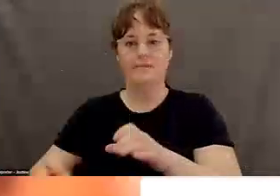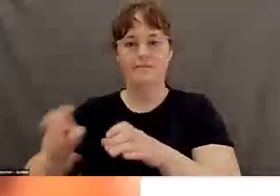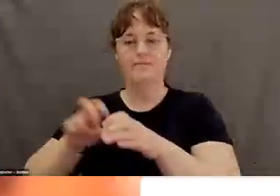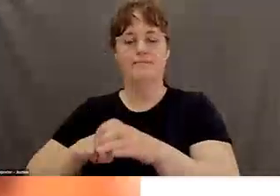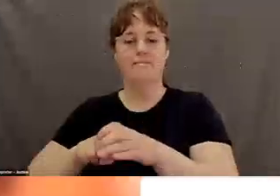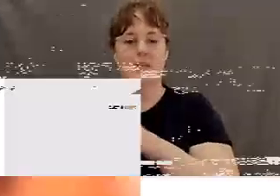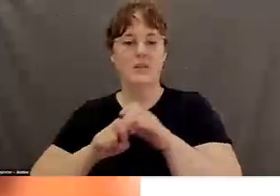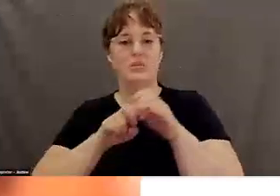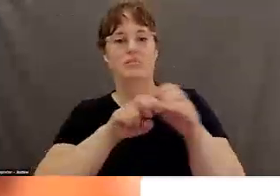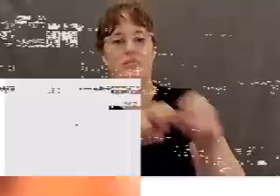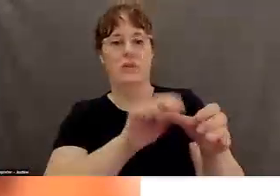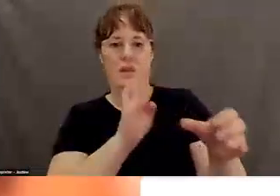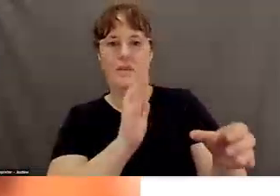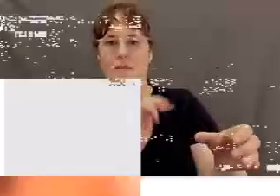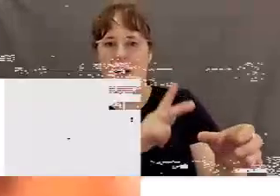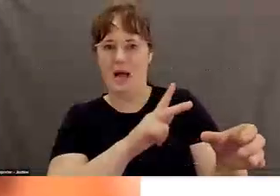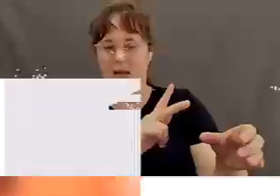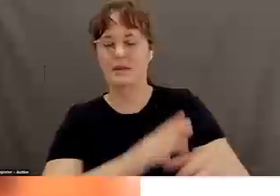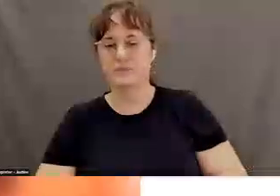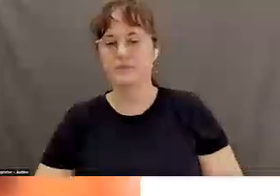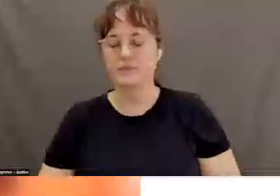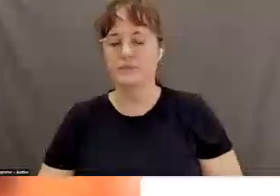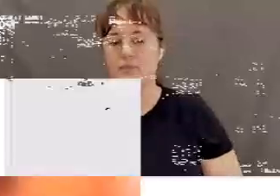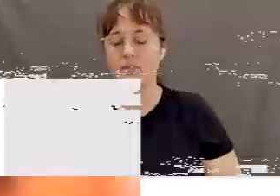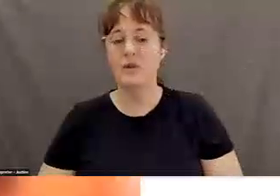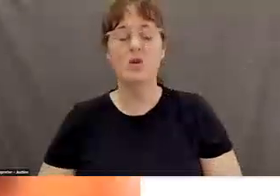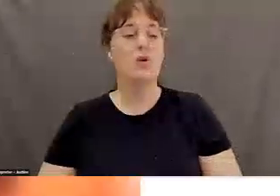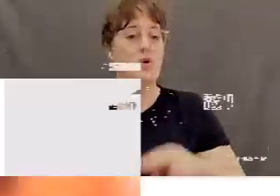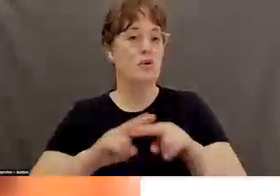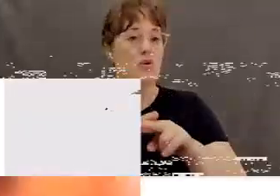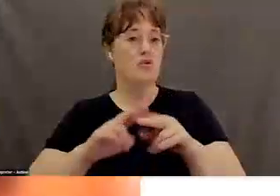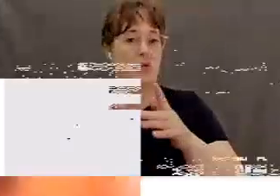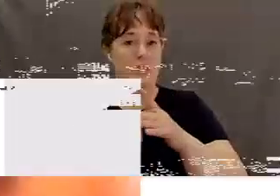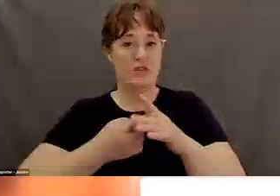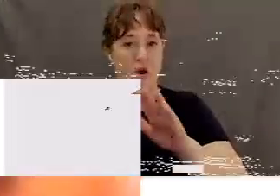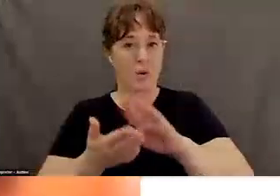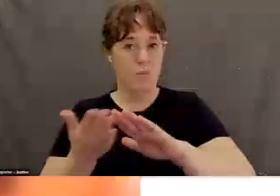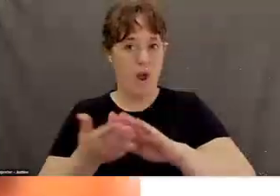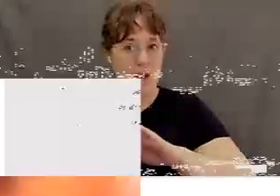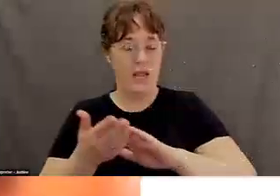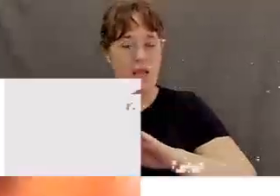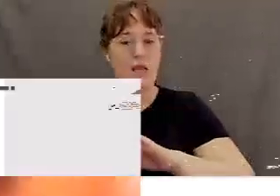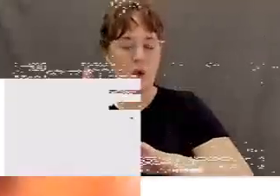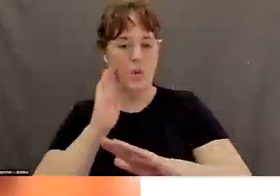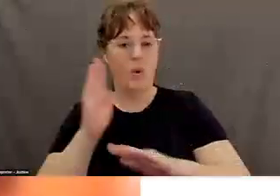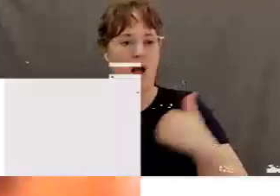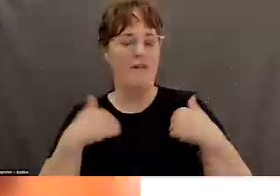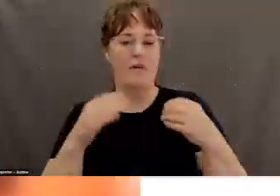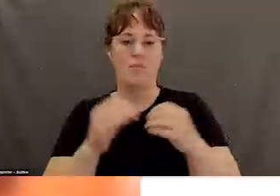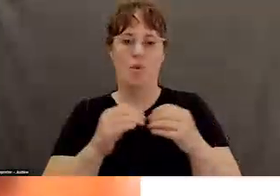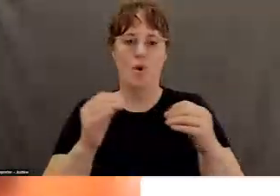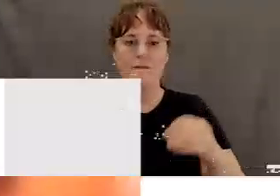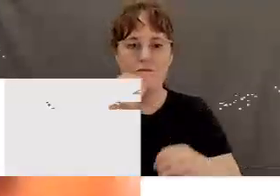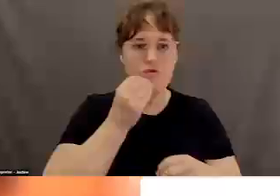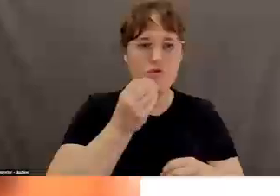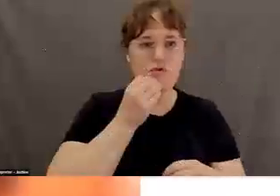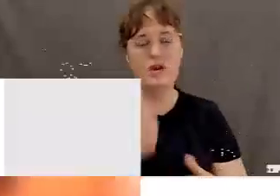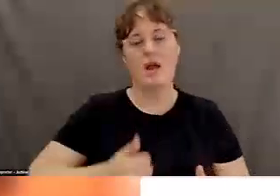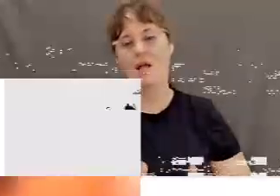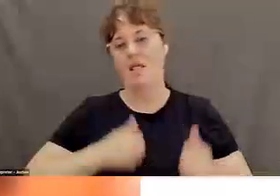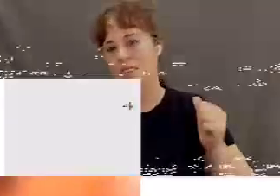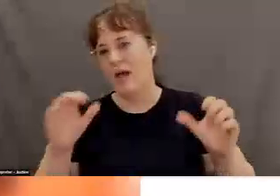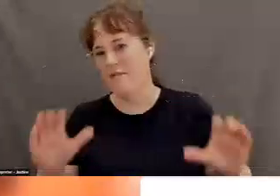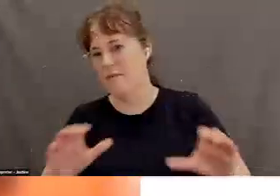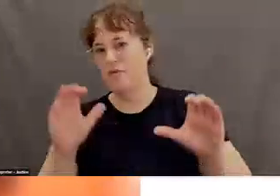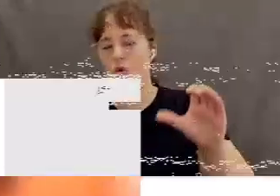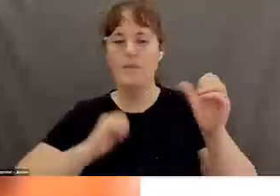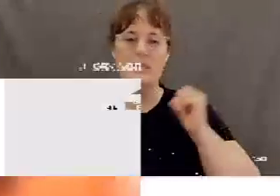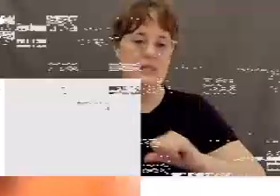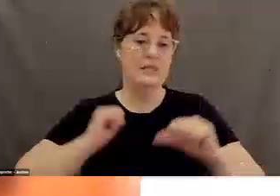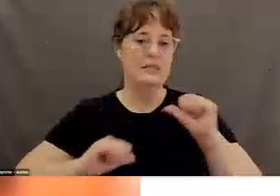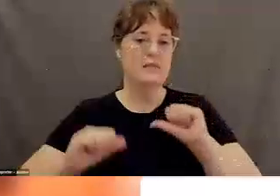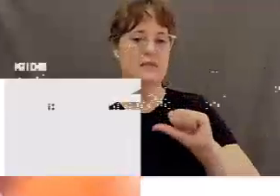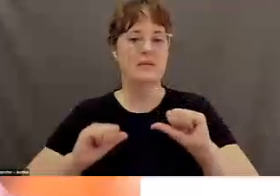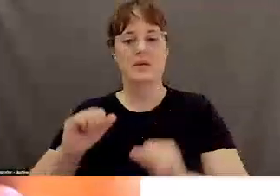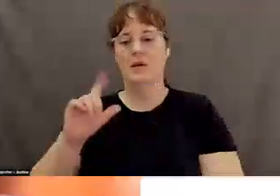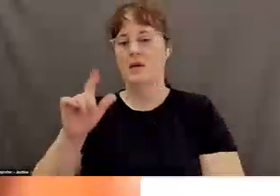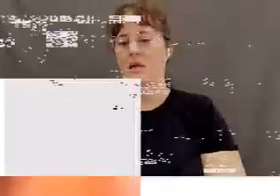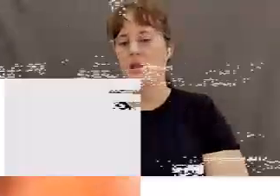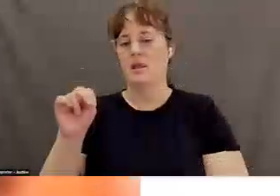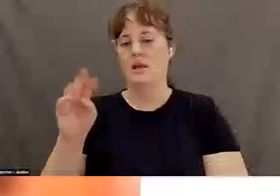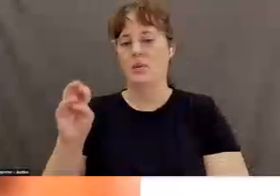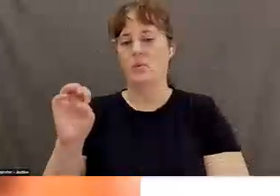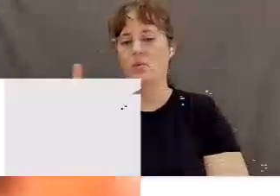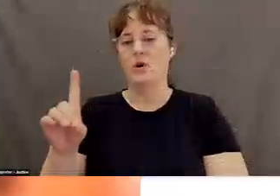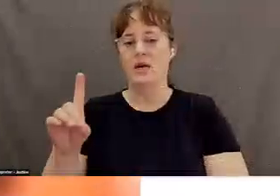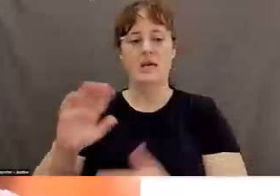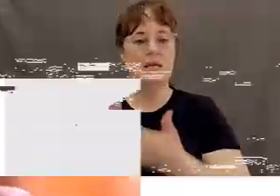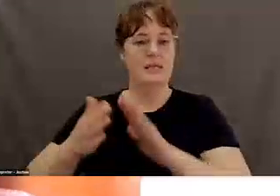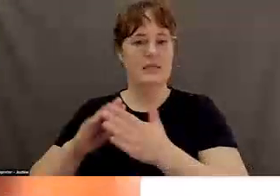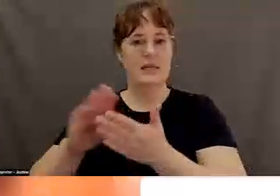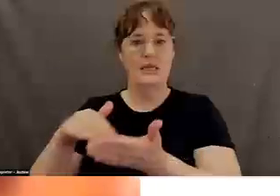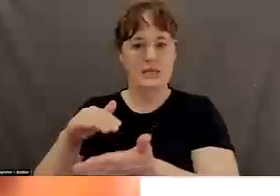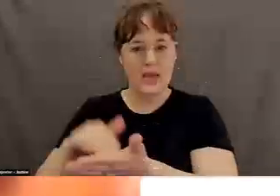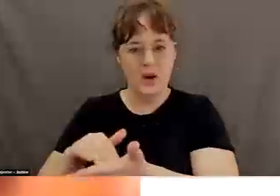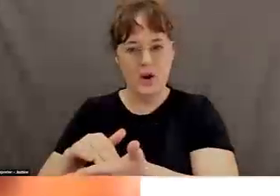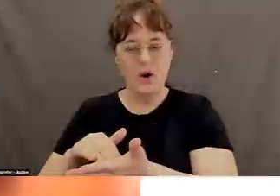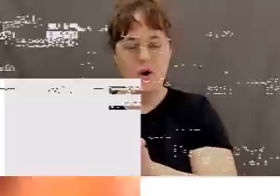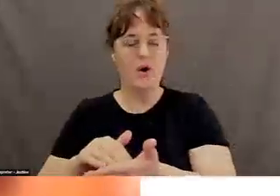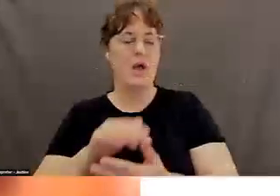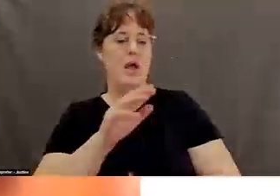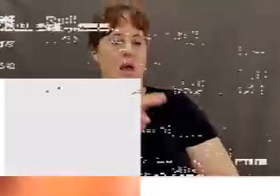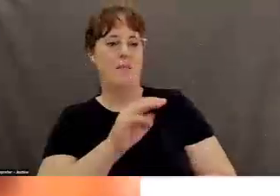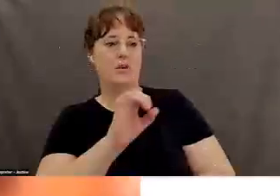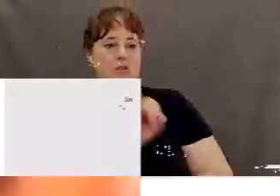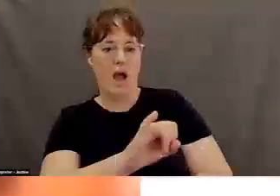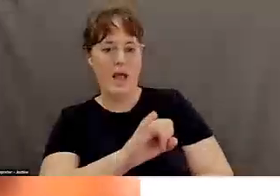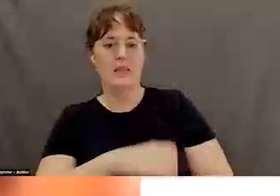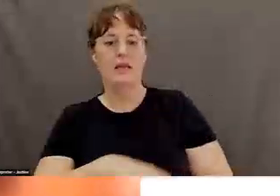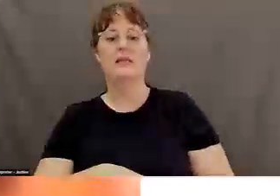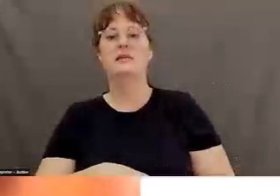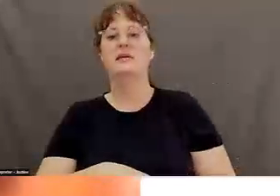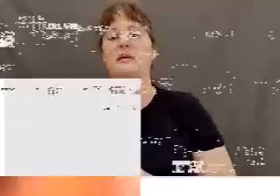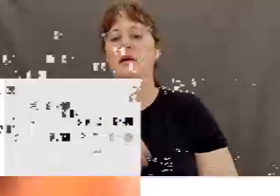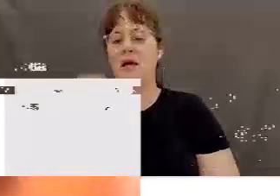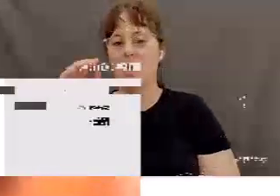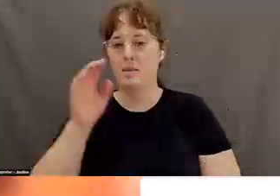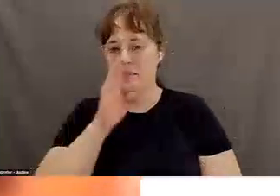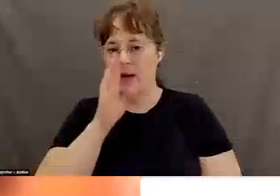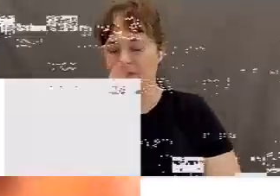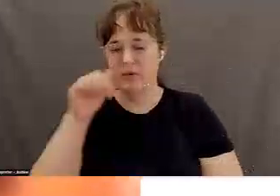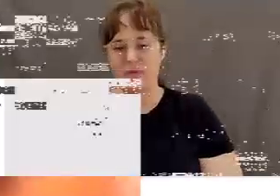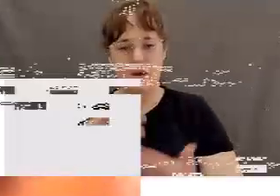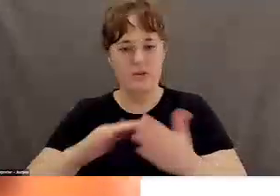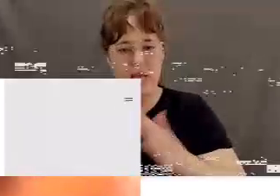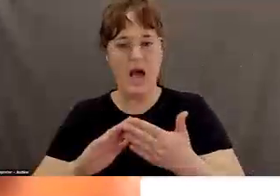Boardroom: Now, after the trains start running, there will be more food, live performances, and station activations throughout the alignment at Linwood City Center and Symphony Station, at Mercer Island, Bellevue Downtown, and the Spring District, at Redmond Technology